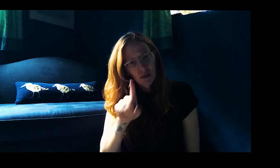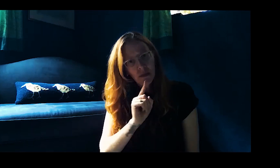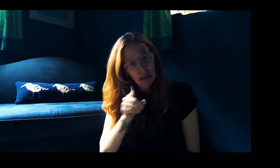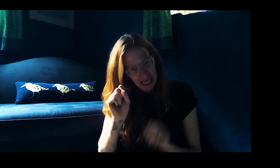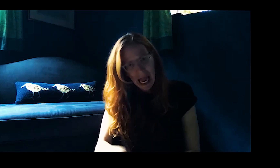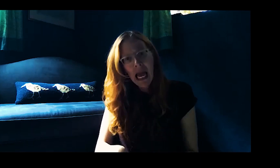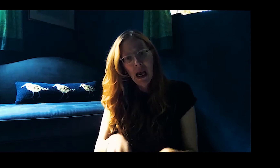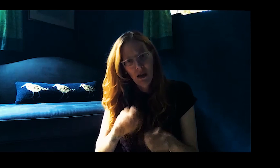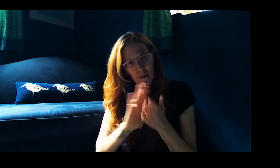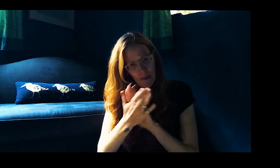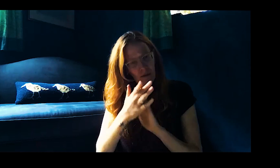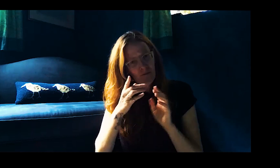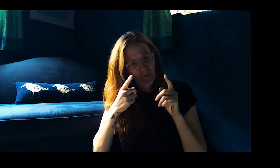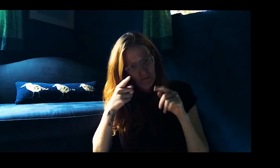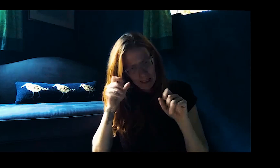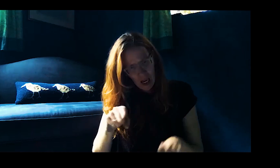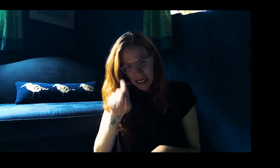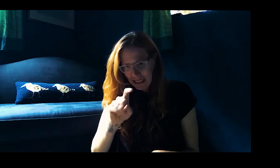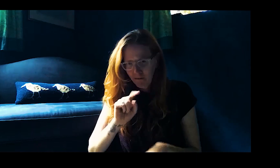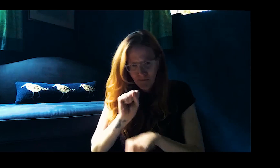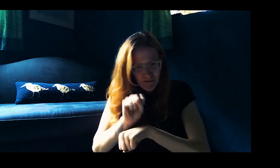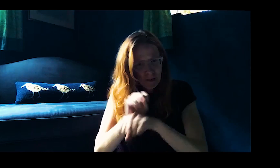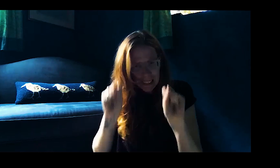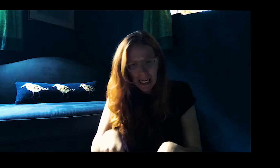meant. He was like, no you have it. You have to work at it, but you could make a career out of